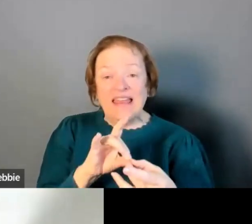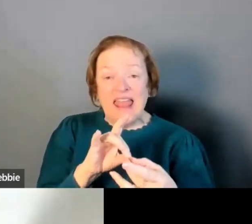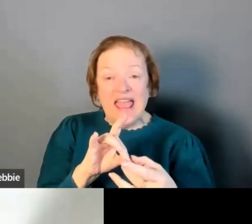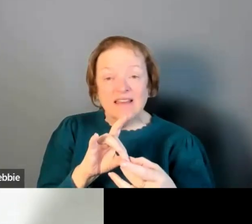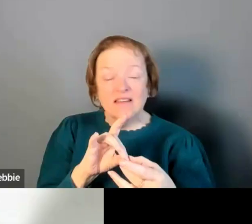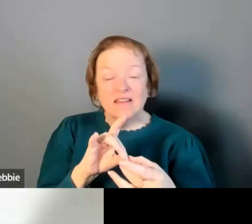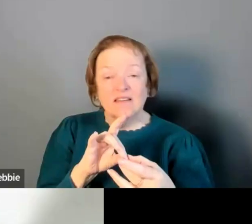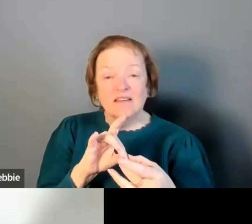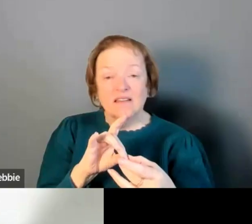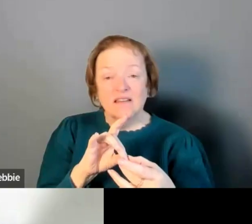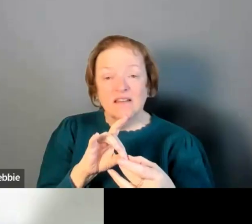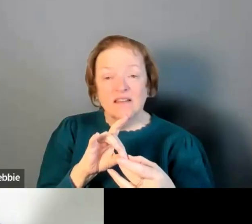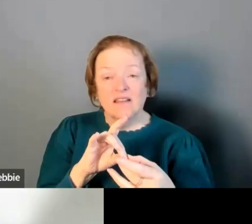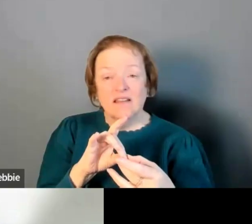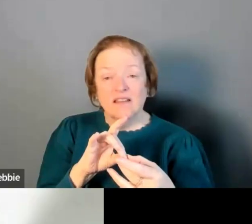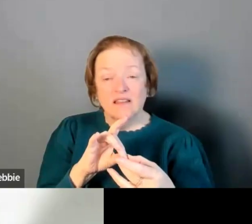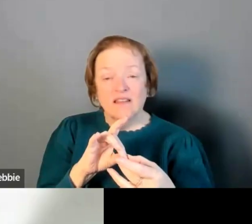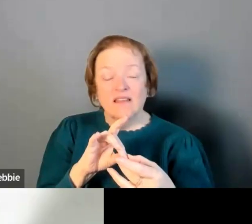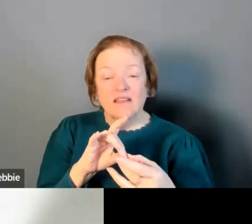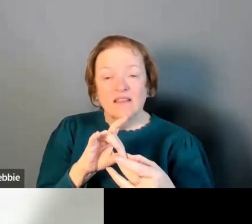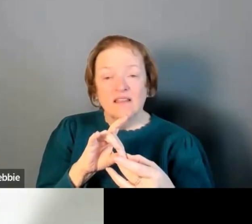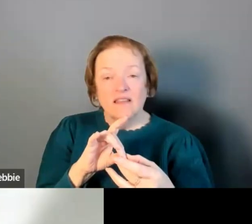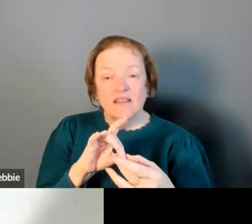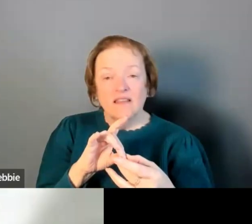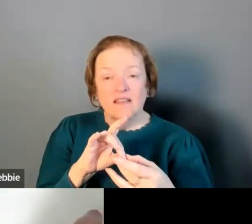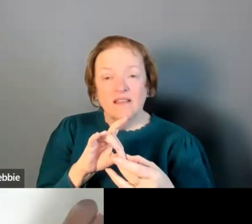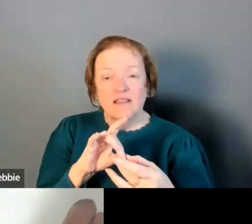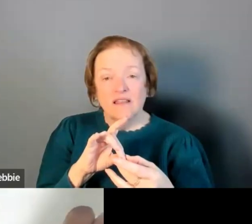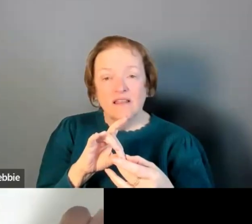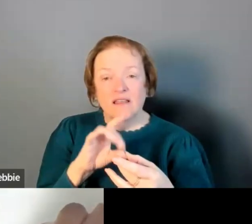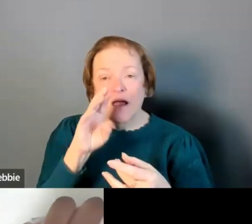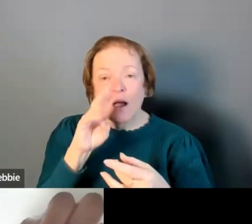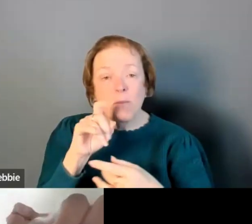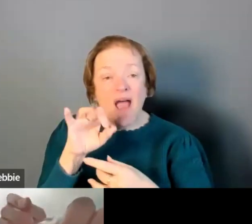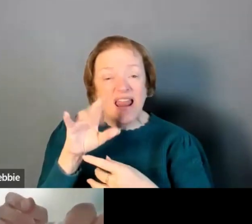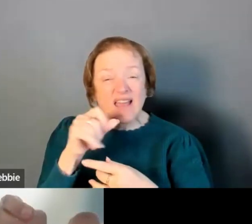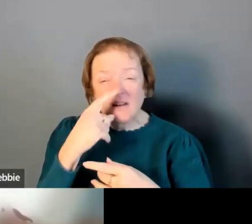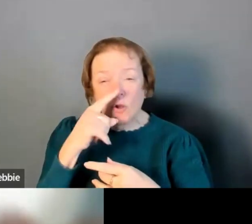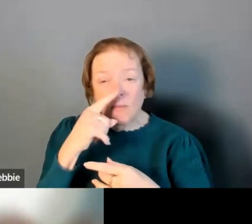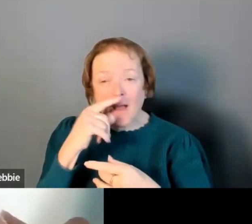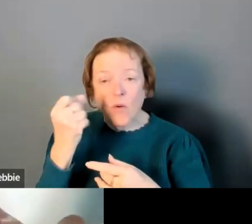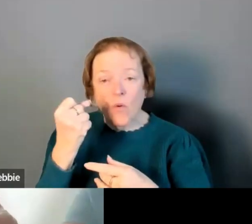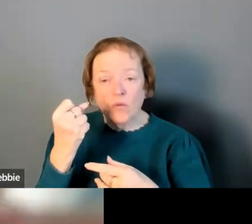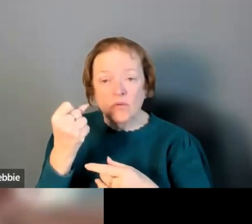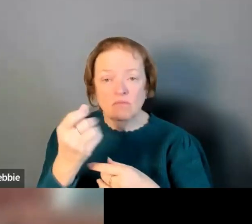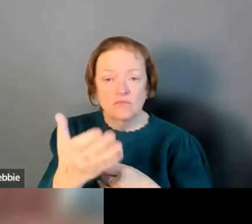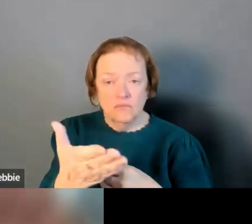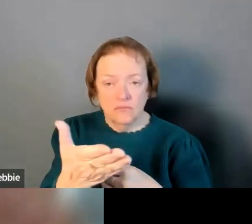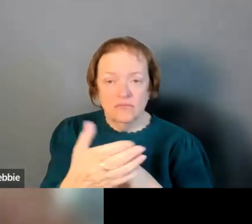Sorry. Monica, can you hold this with your hand?